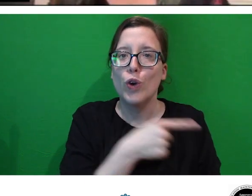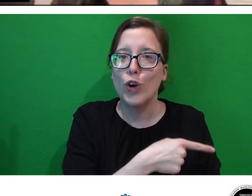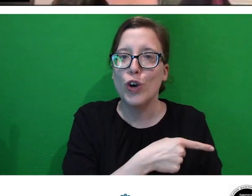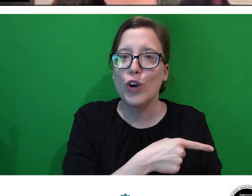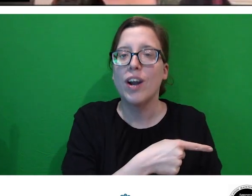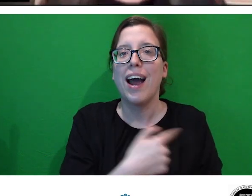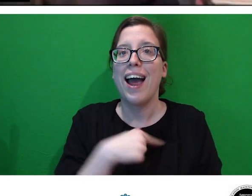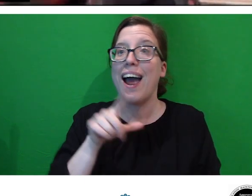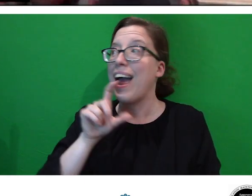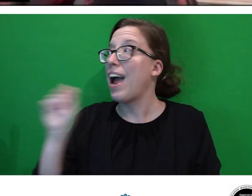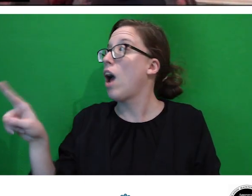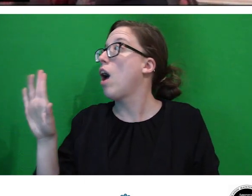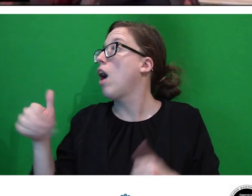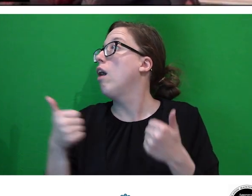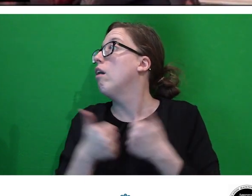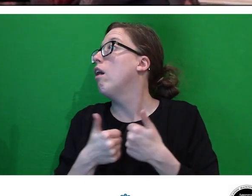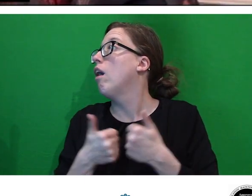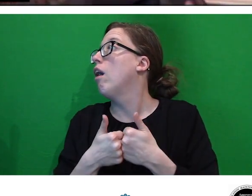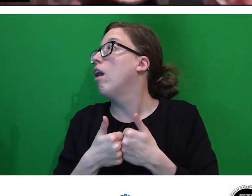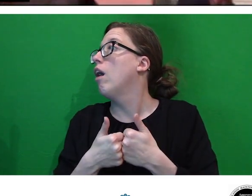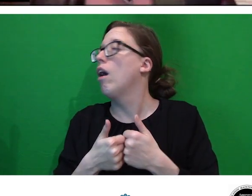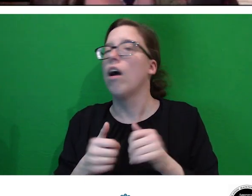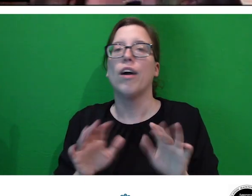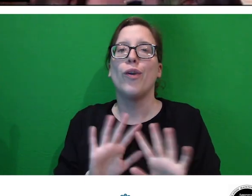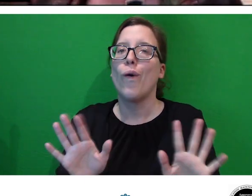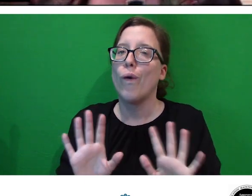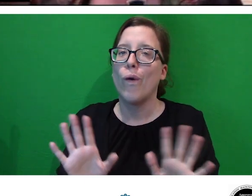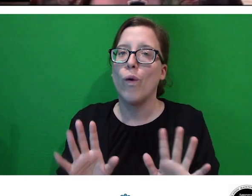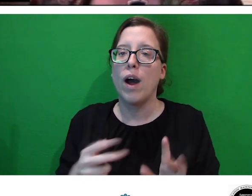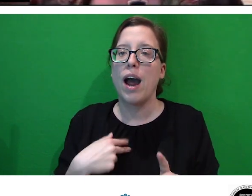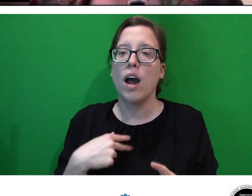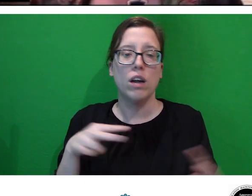here that I'm feeding goes like this. [Turns head away] and I missed it.